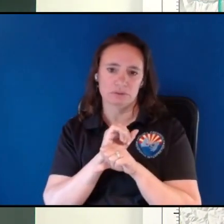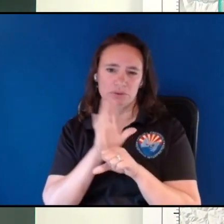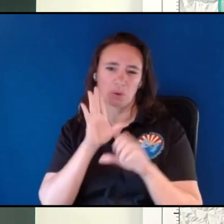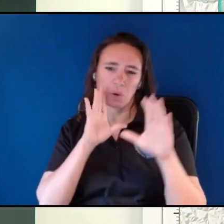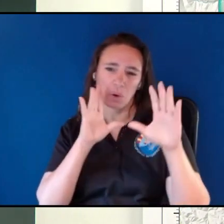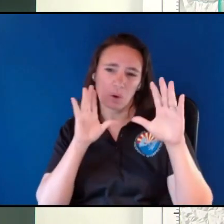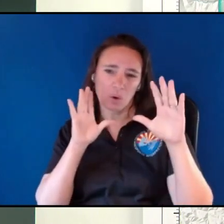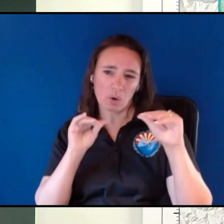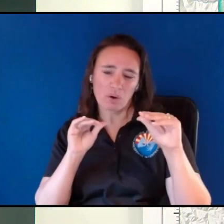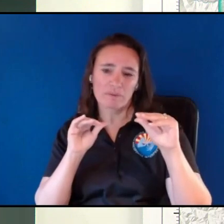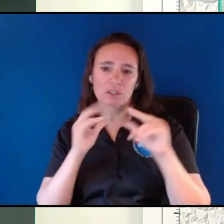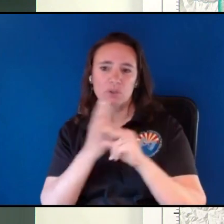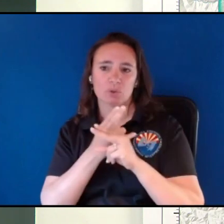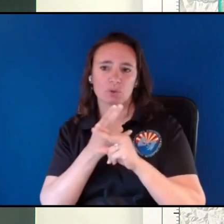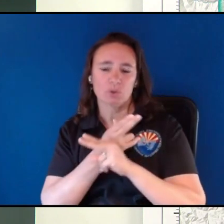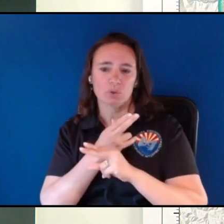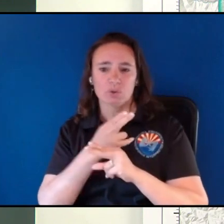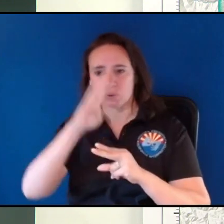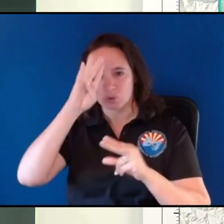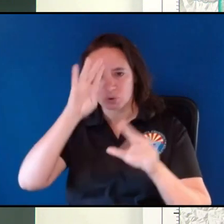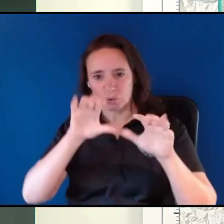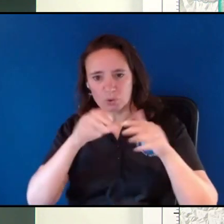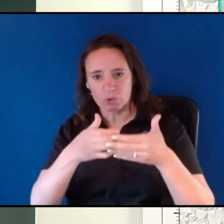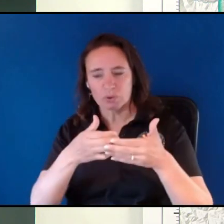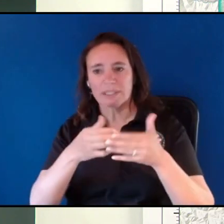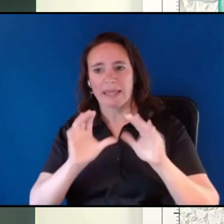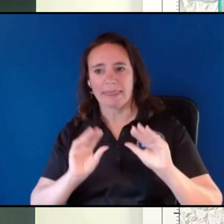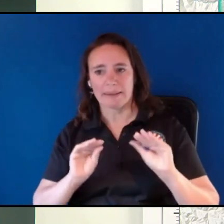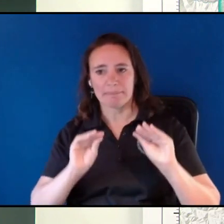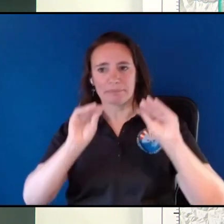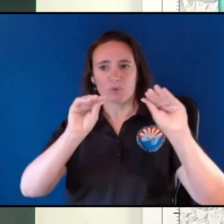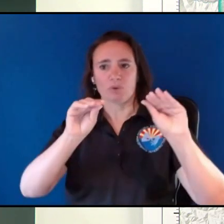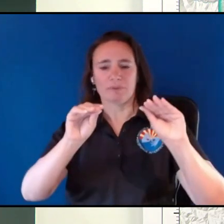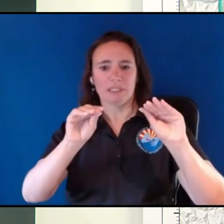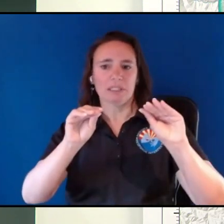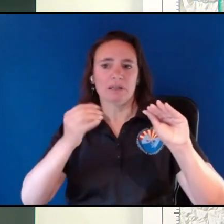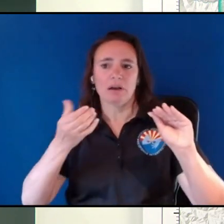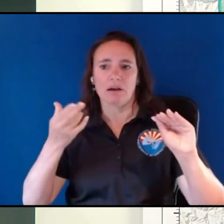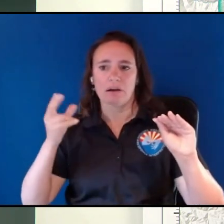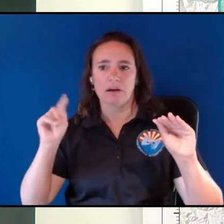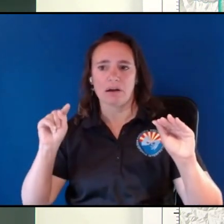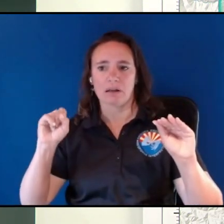then start shifting all of our resources. Specifically our Hot Shot crews up into that wilderness. We're looking at